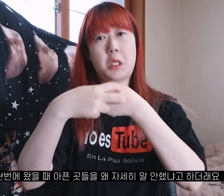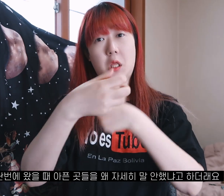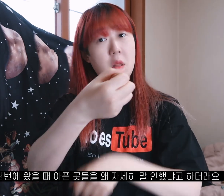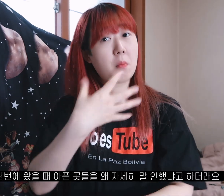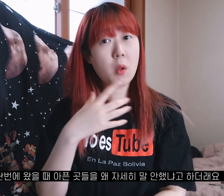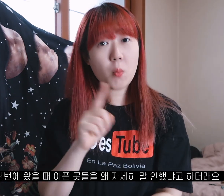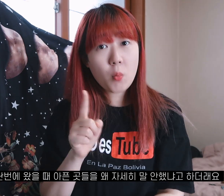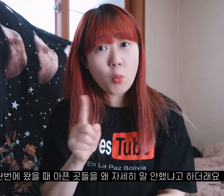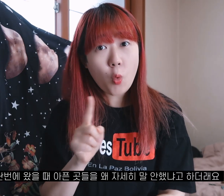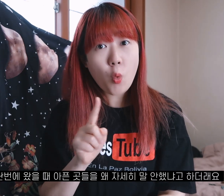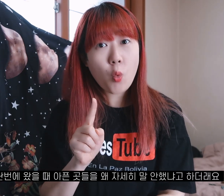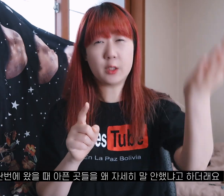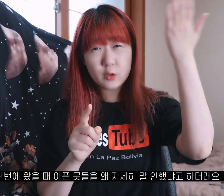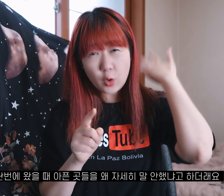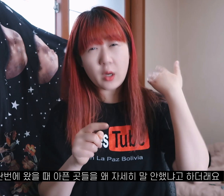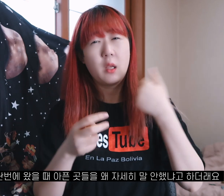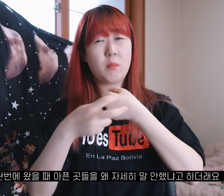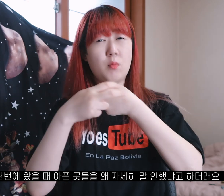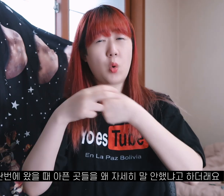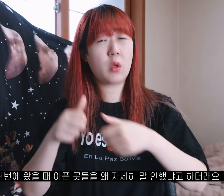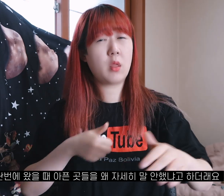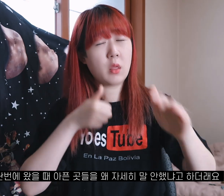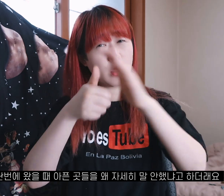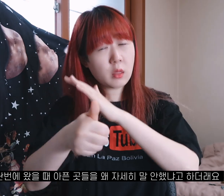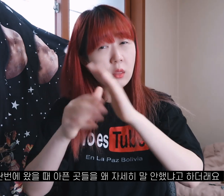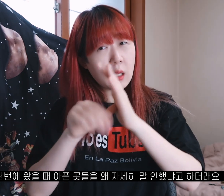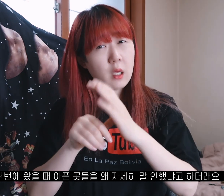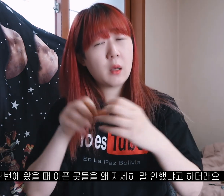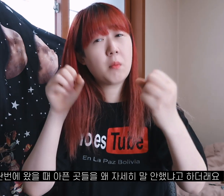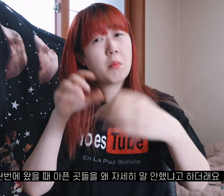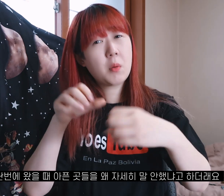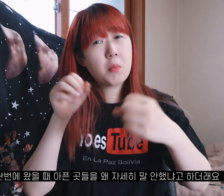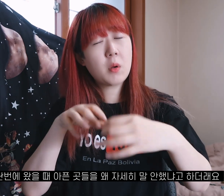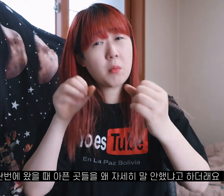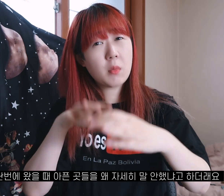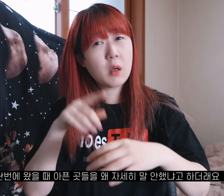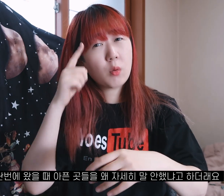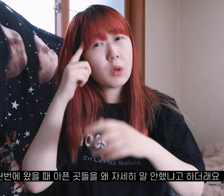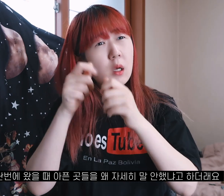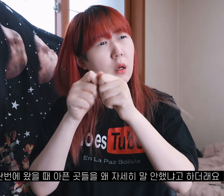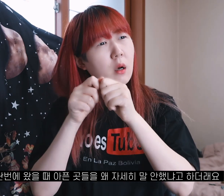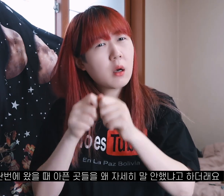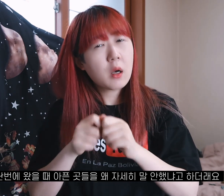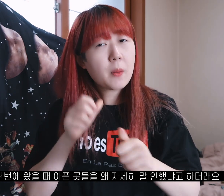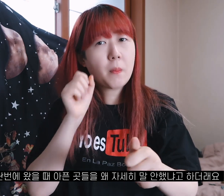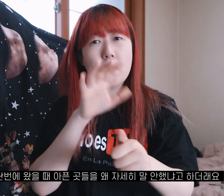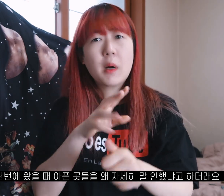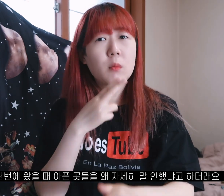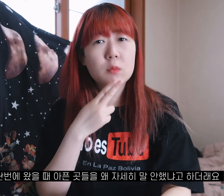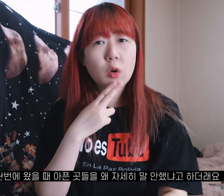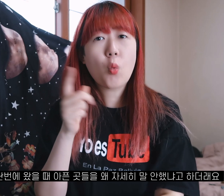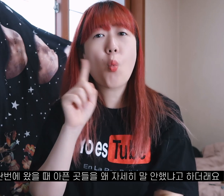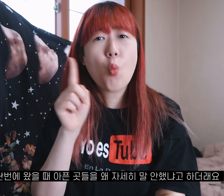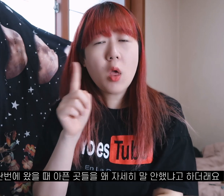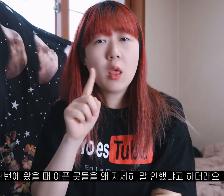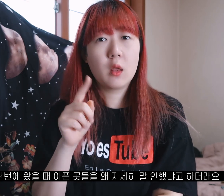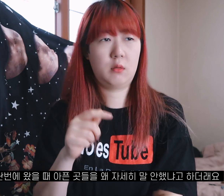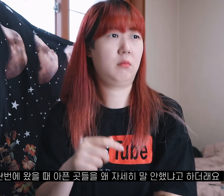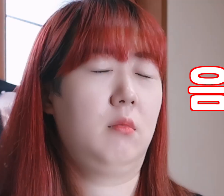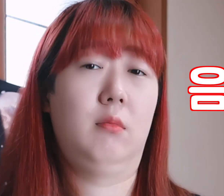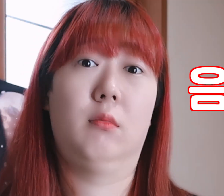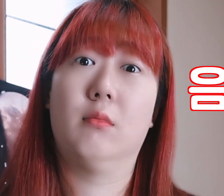so the last time she came, they asked me why I didn't tell you about the painful places in detail.